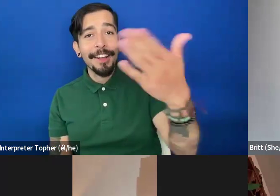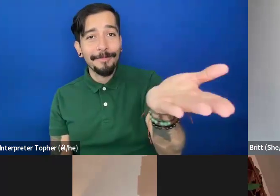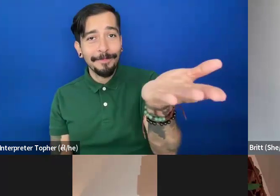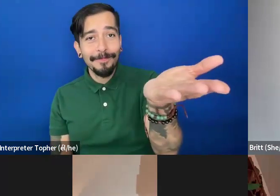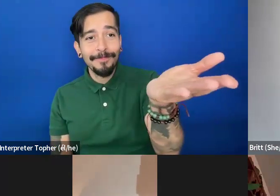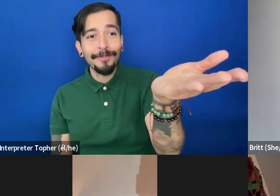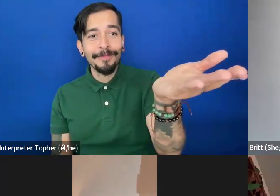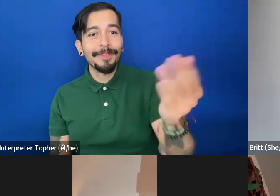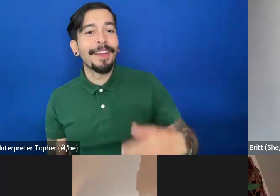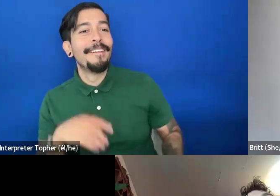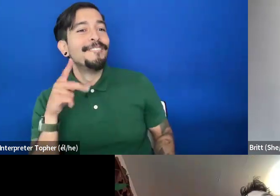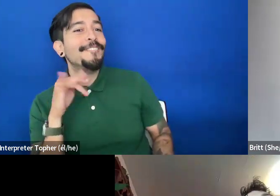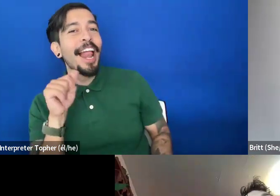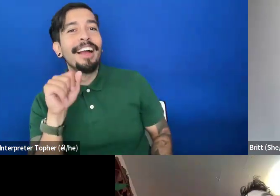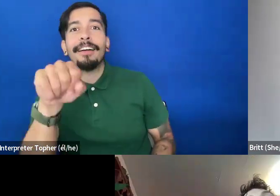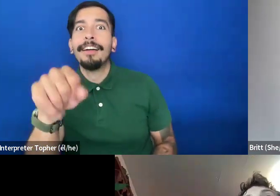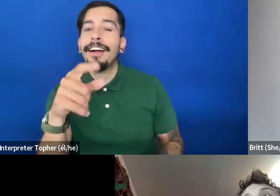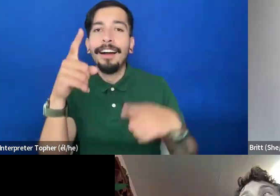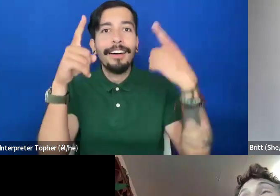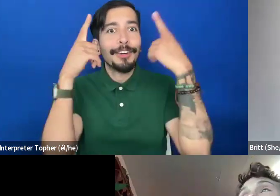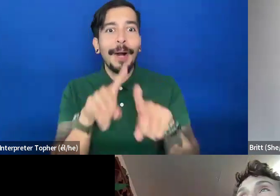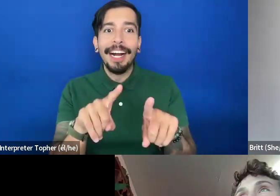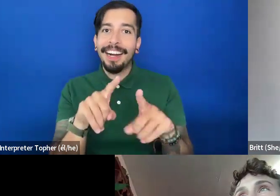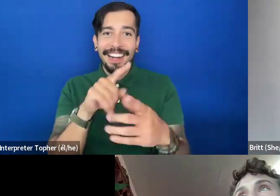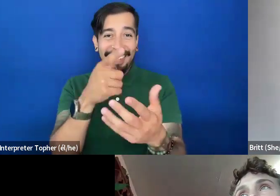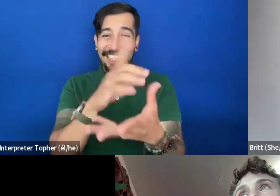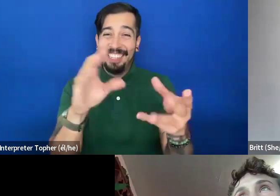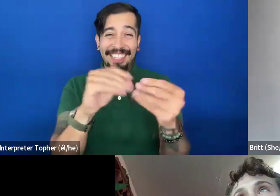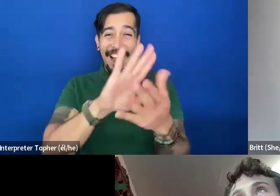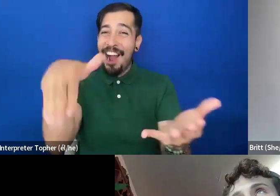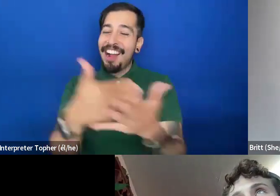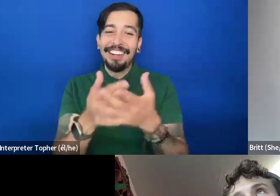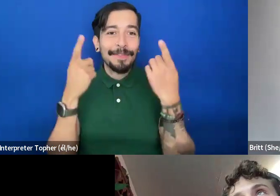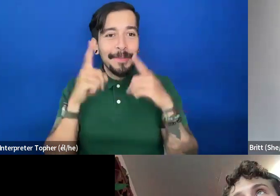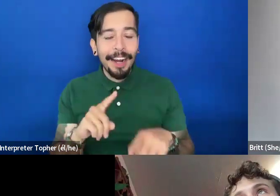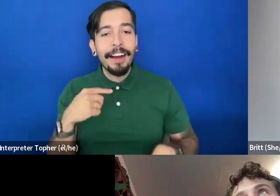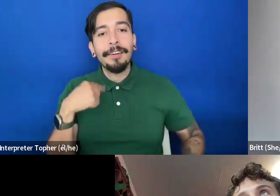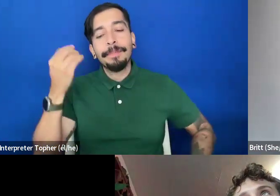And I also think, well, for me, the care work, in my experience,